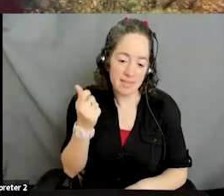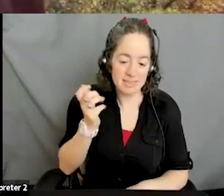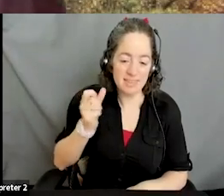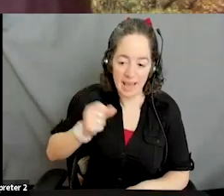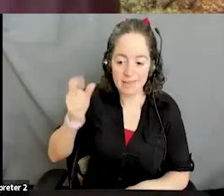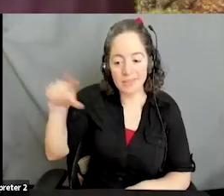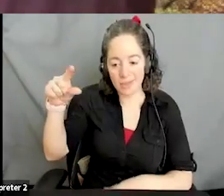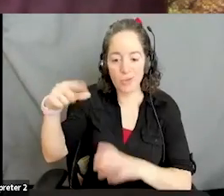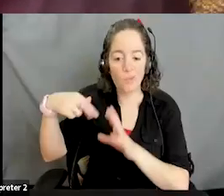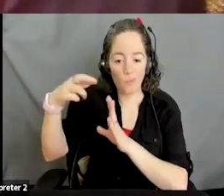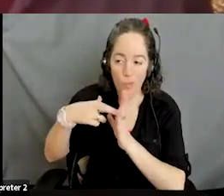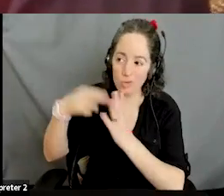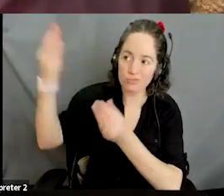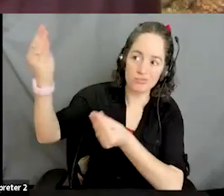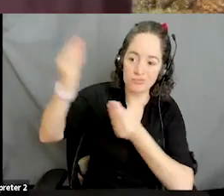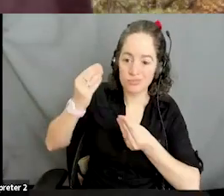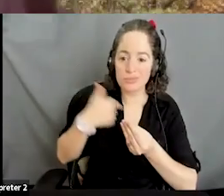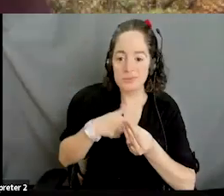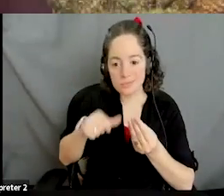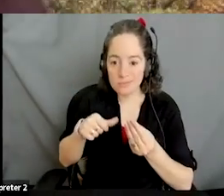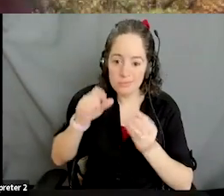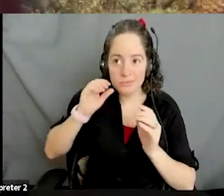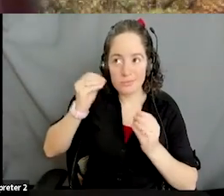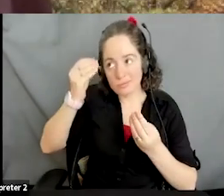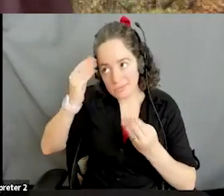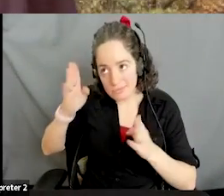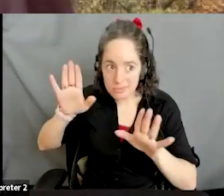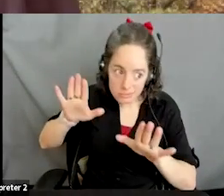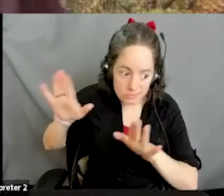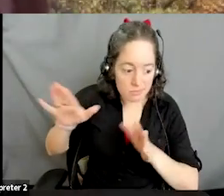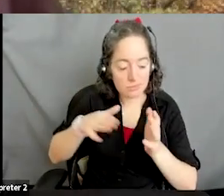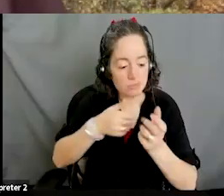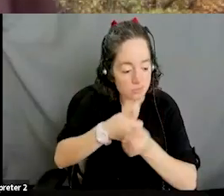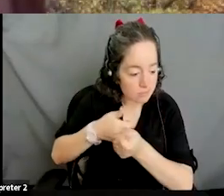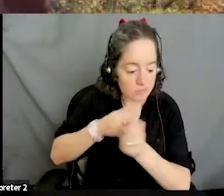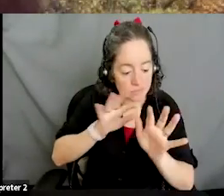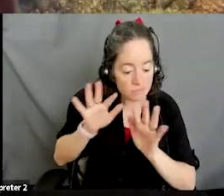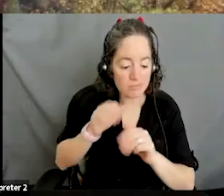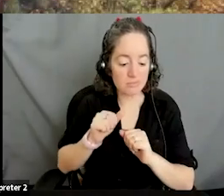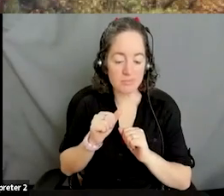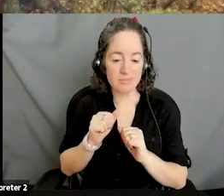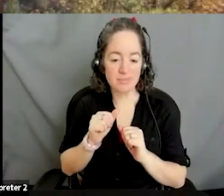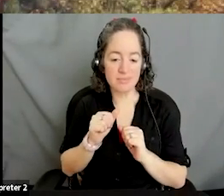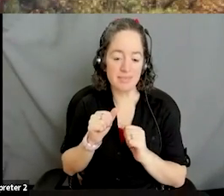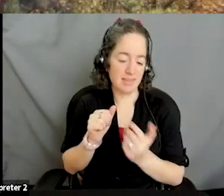this just wasn't anything that we could, "It's too complicated, we're not going to do anything about it."